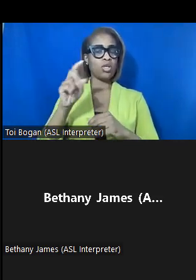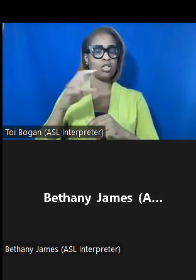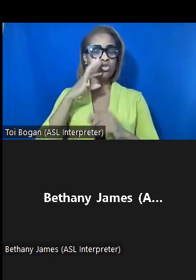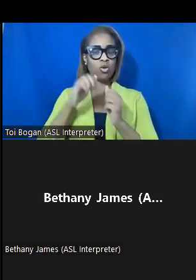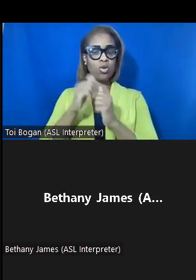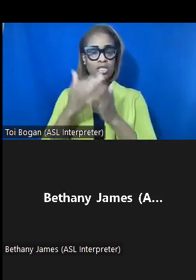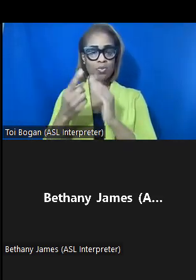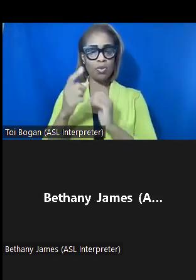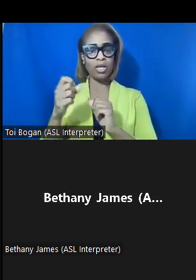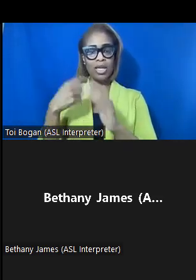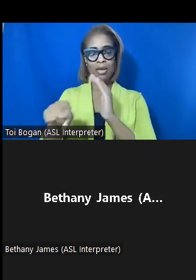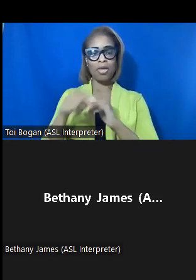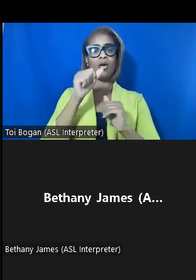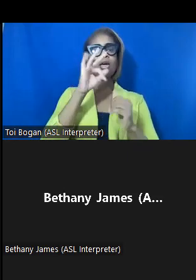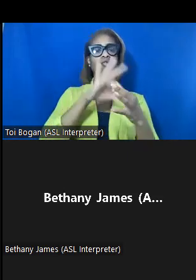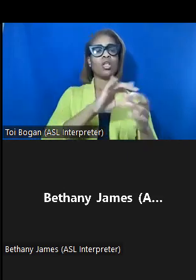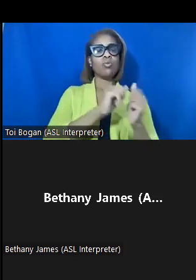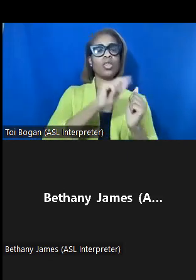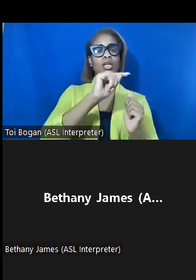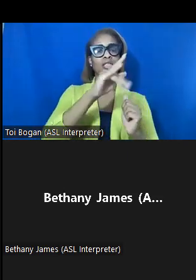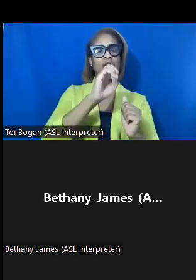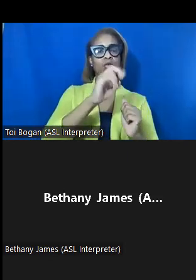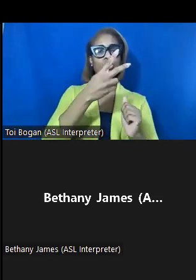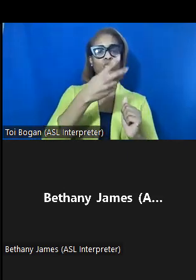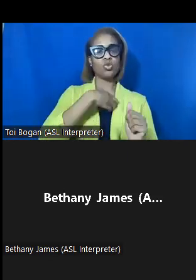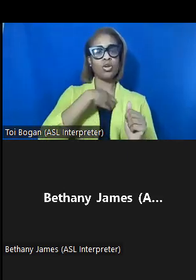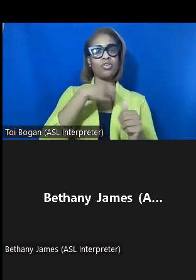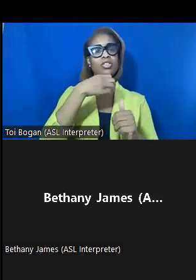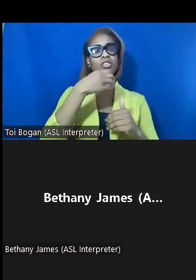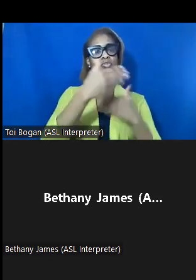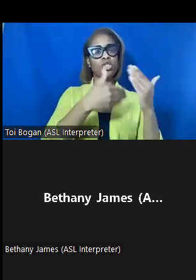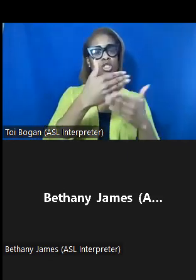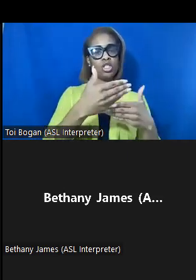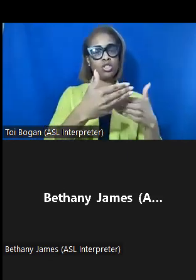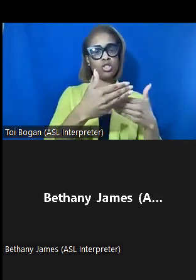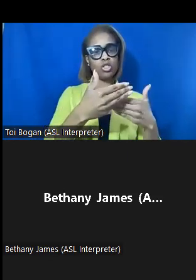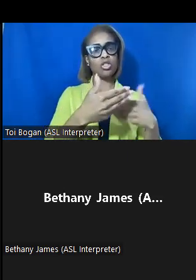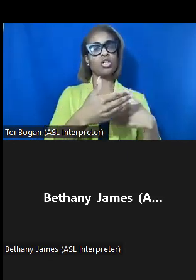If it has to do with the Title II grievance process and you're not hearing back from someone,